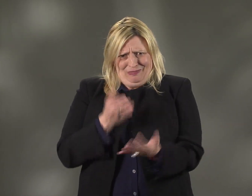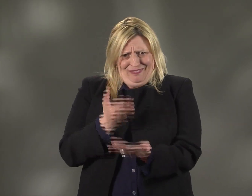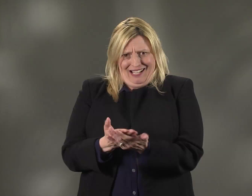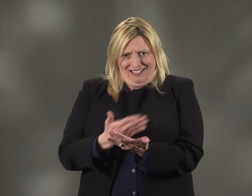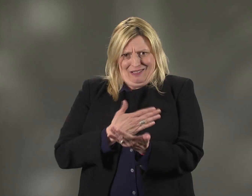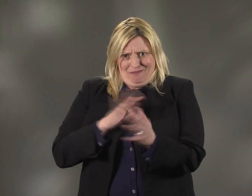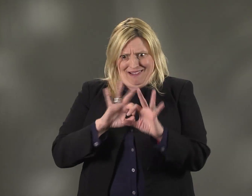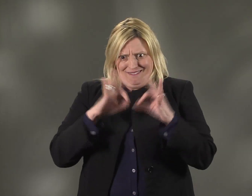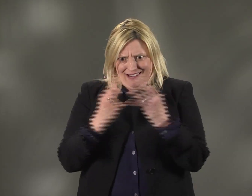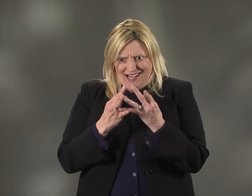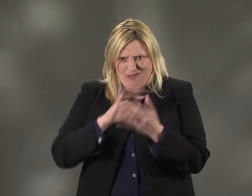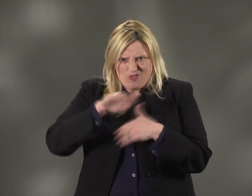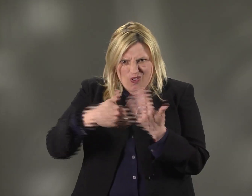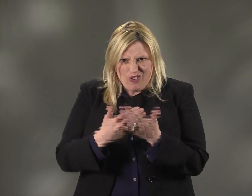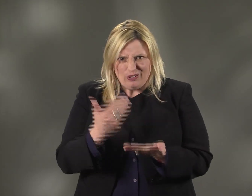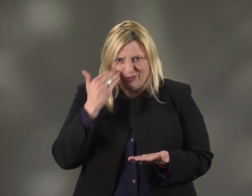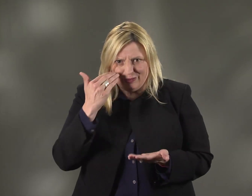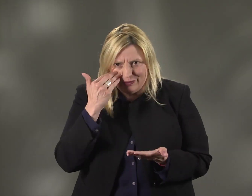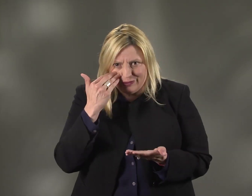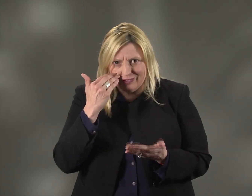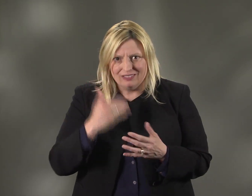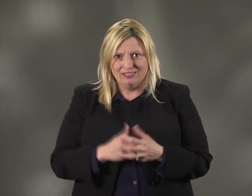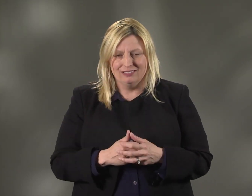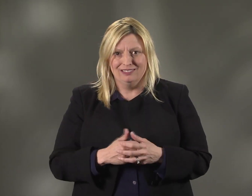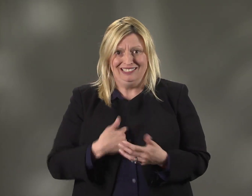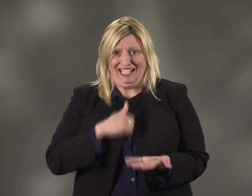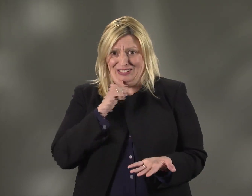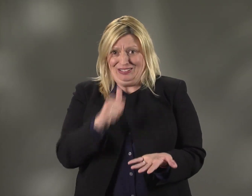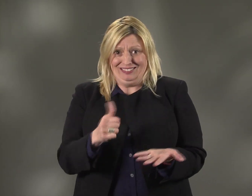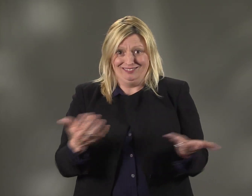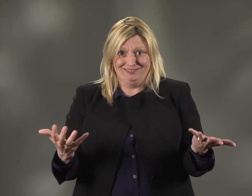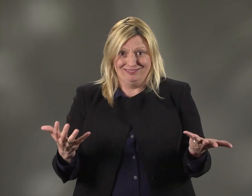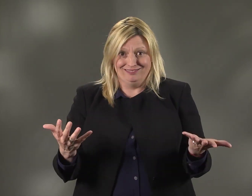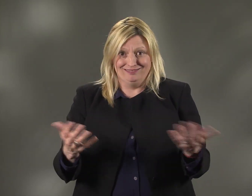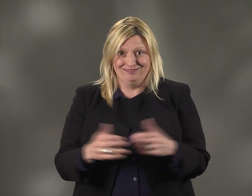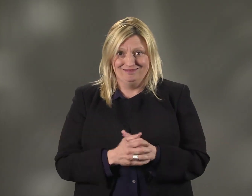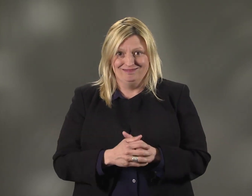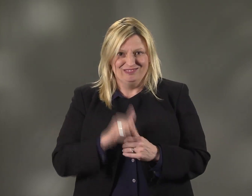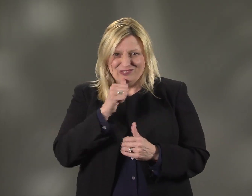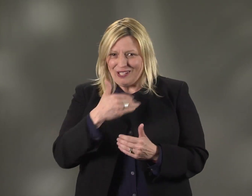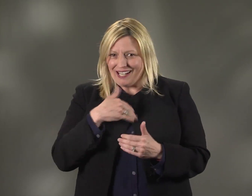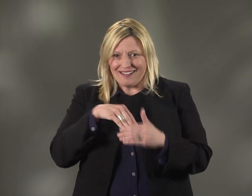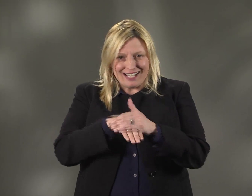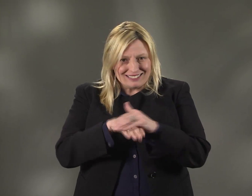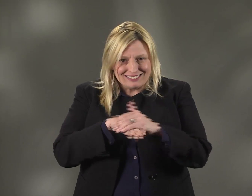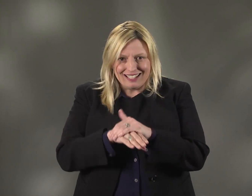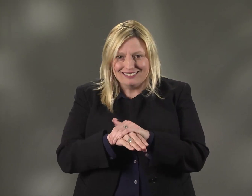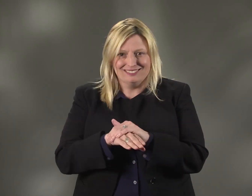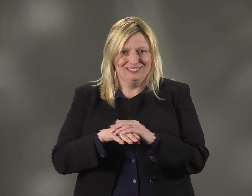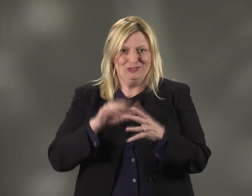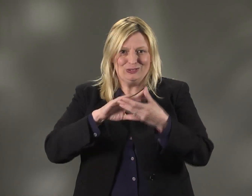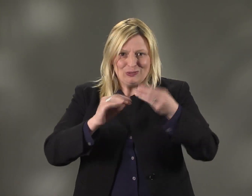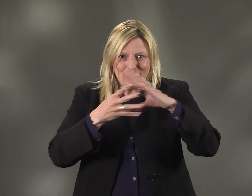The simple fact that my entire family knew but I did not because I did not have full access